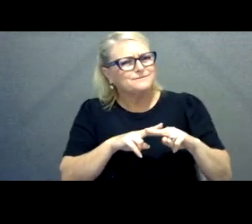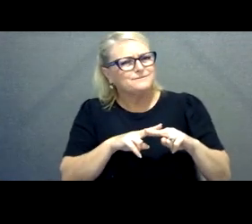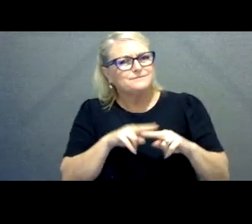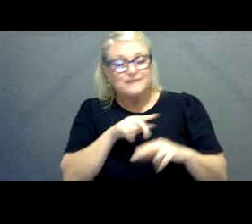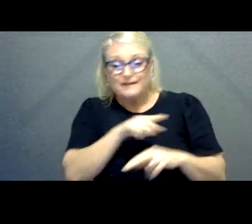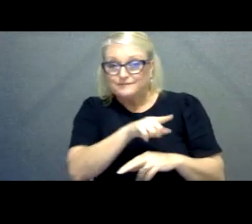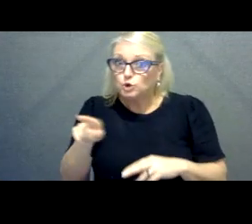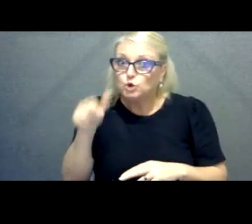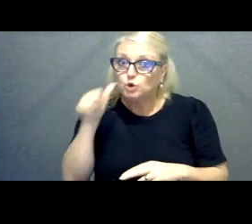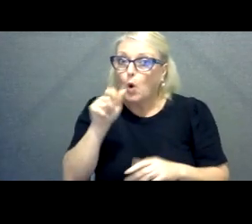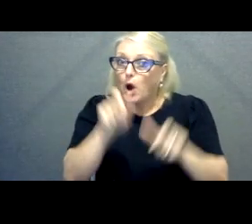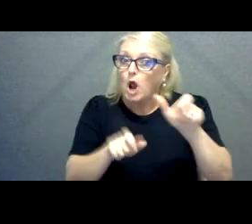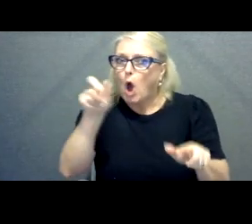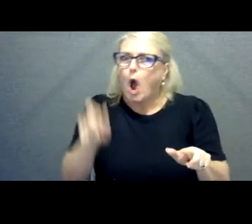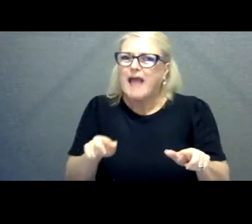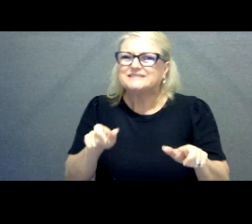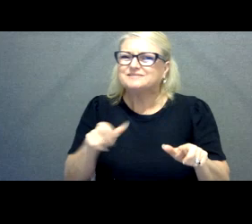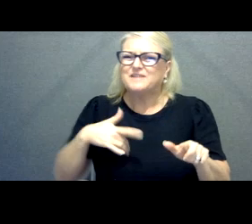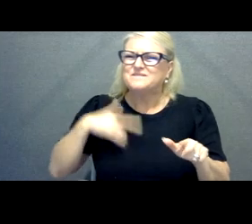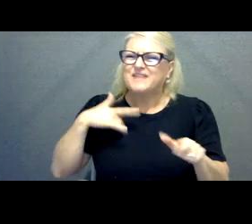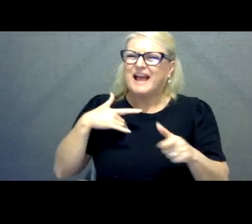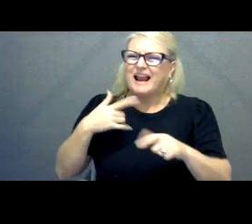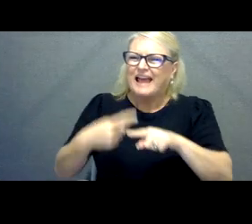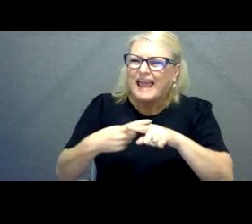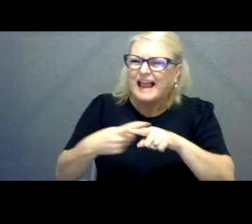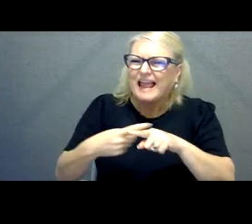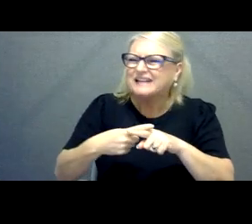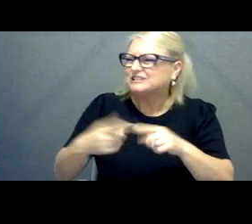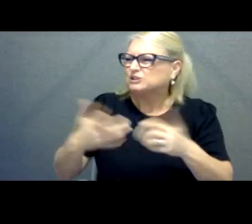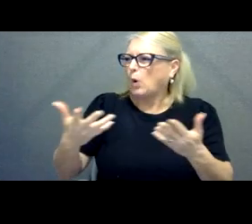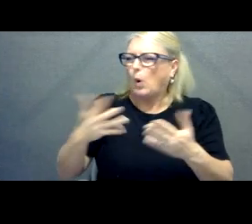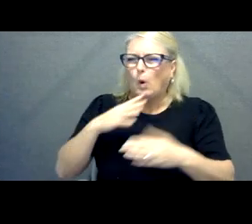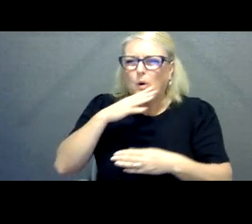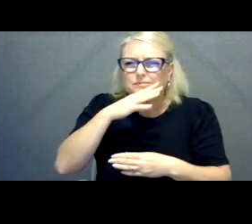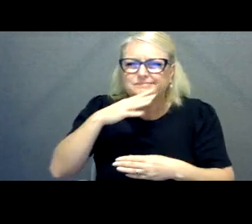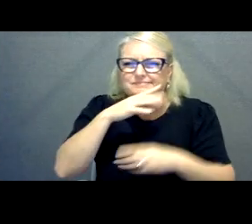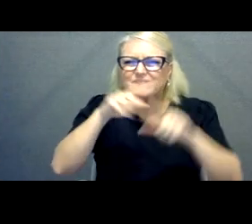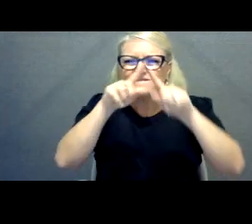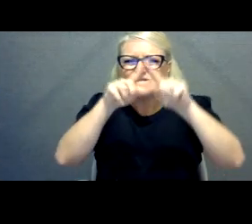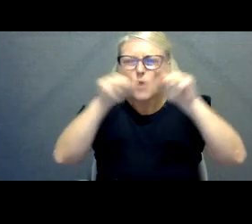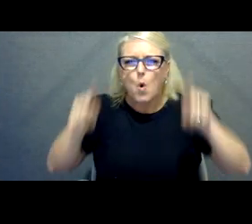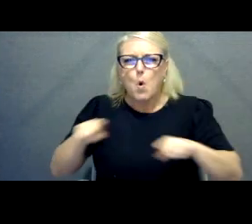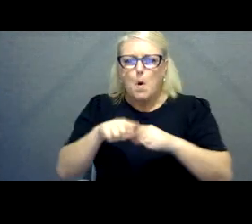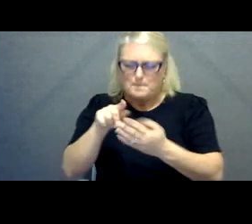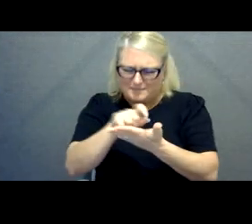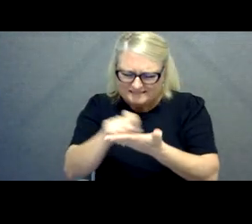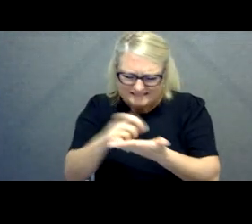and we can do that it's probably the easiest way if they're able to um otherwise um they can call